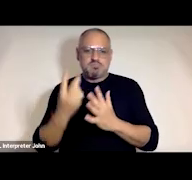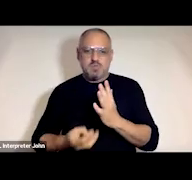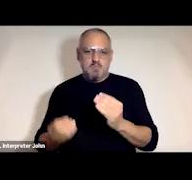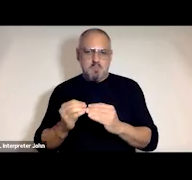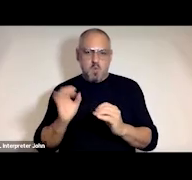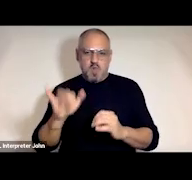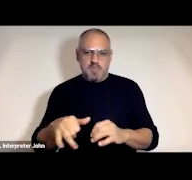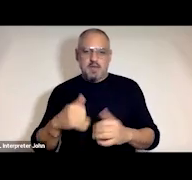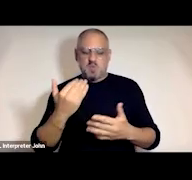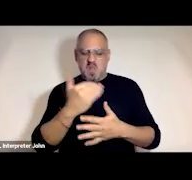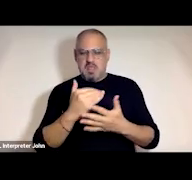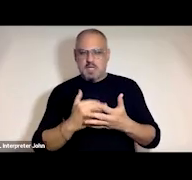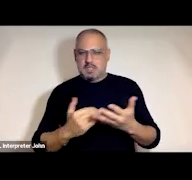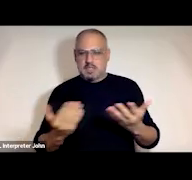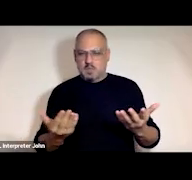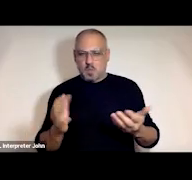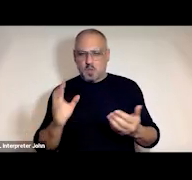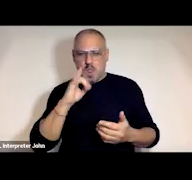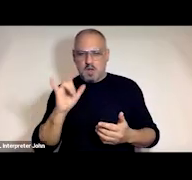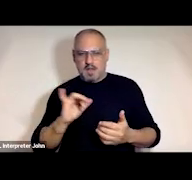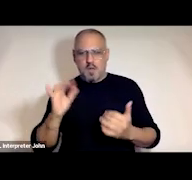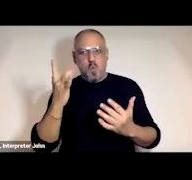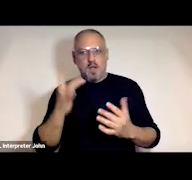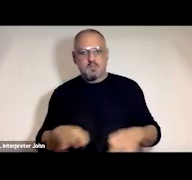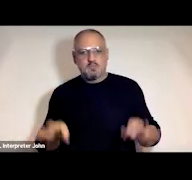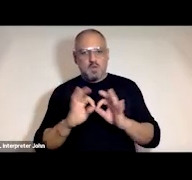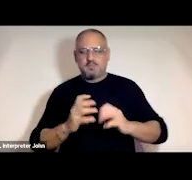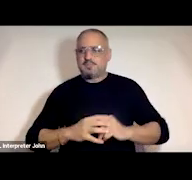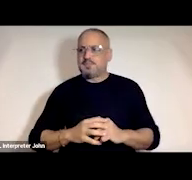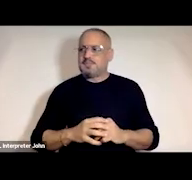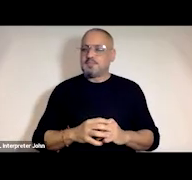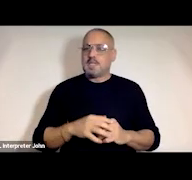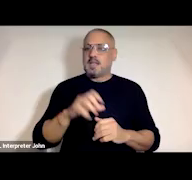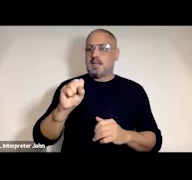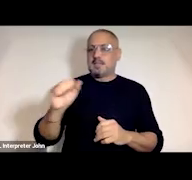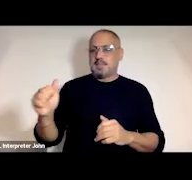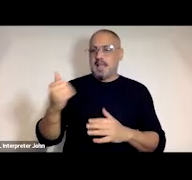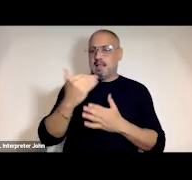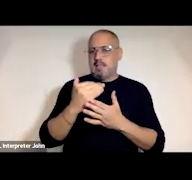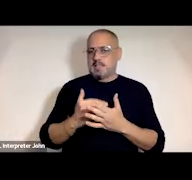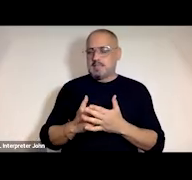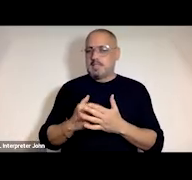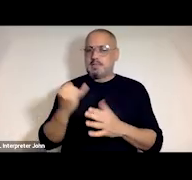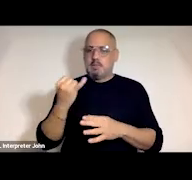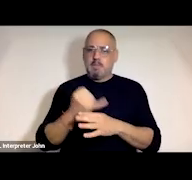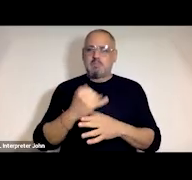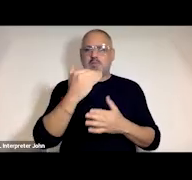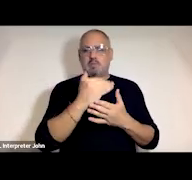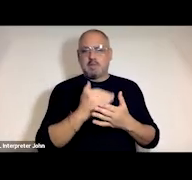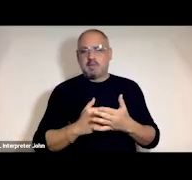into what the listings are and why they're so important. So SSA's listings of impairment is a list of disabling impairments